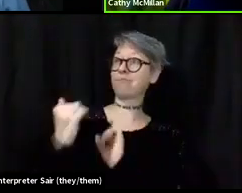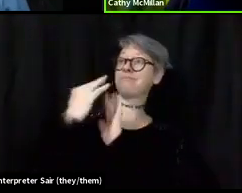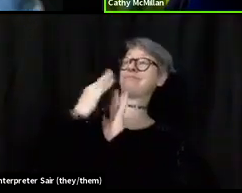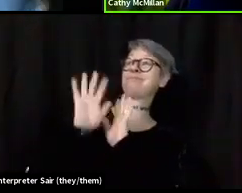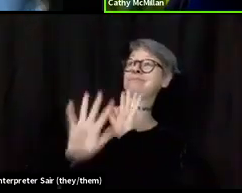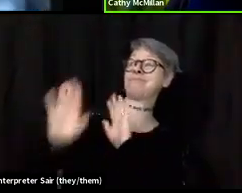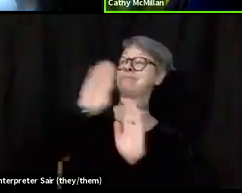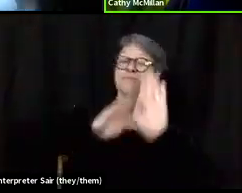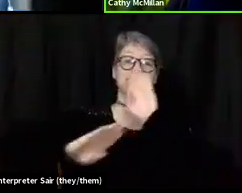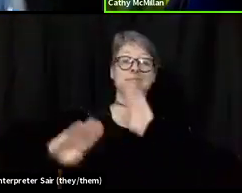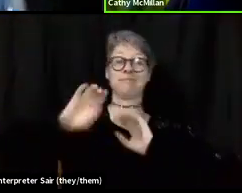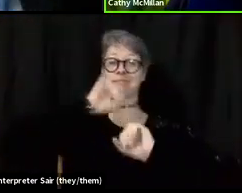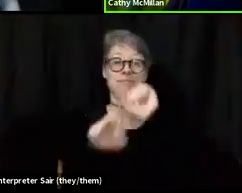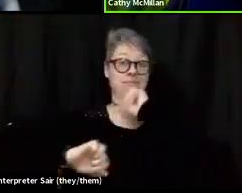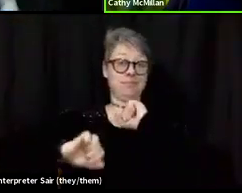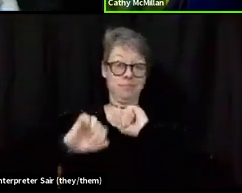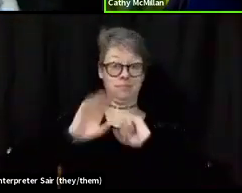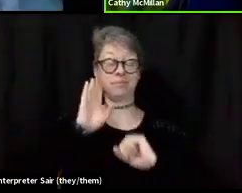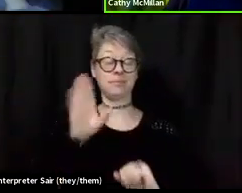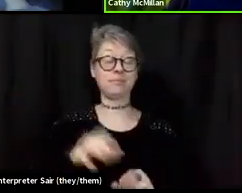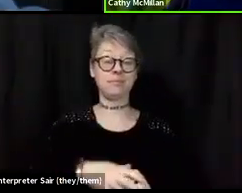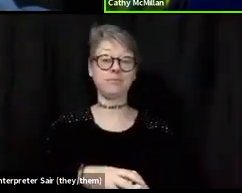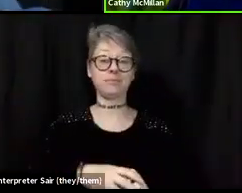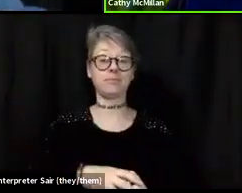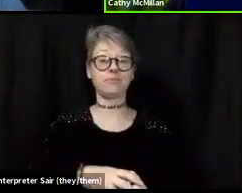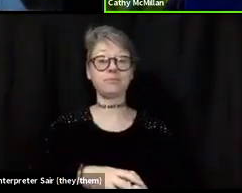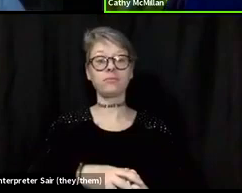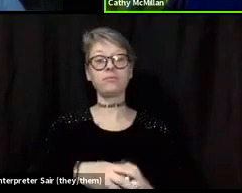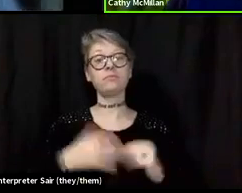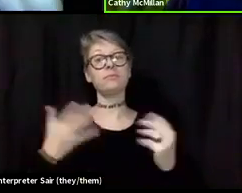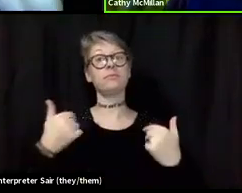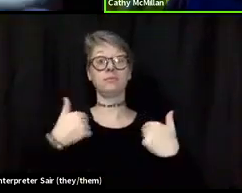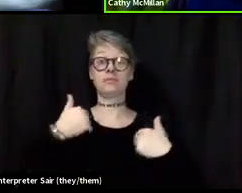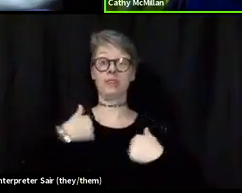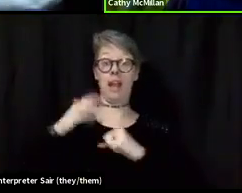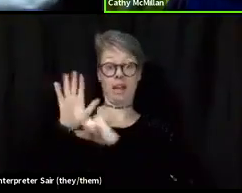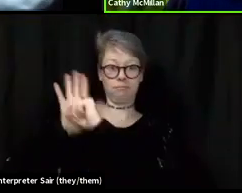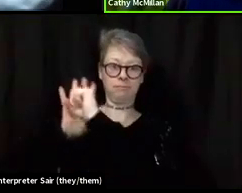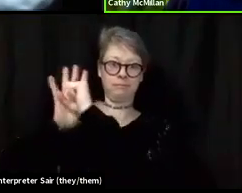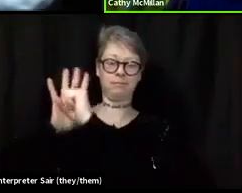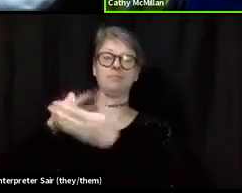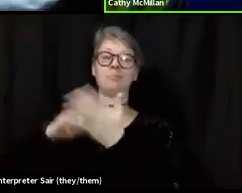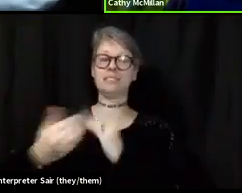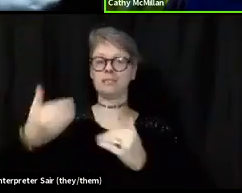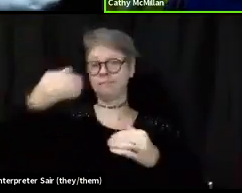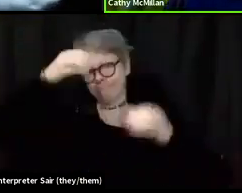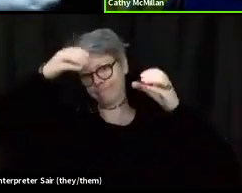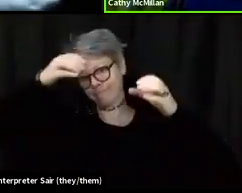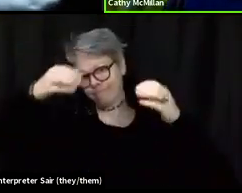the worst and. And because of my advocacy. I know